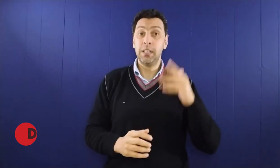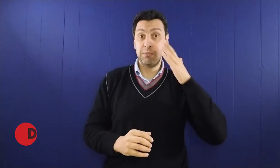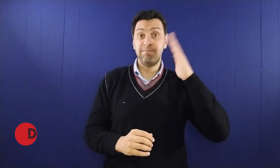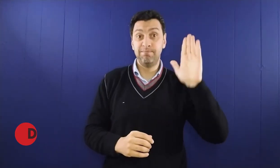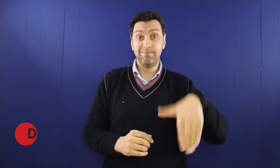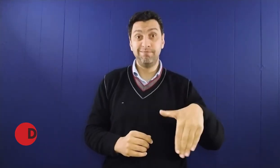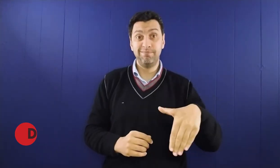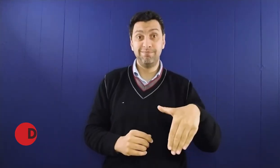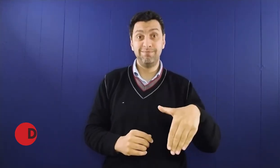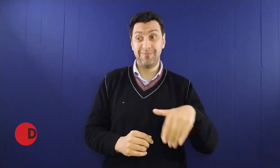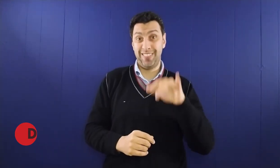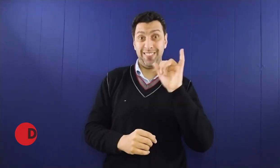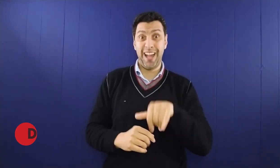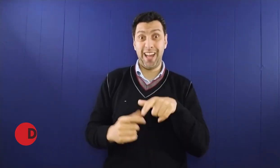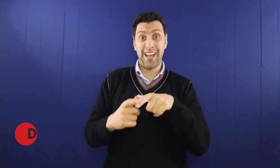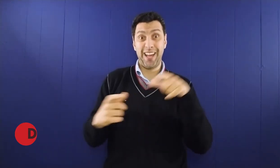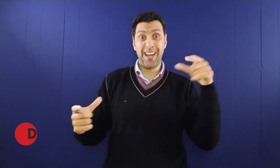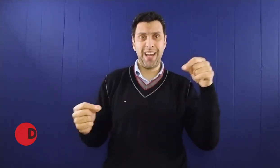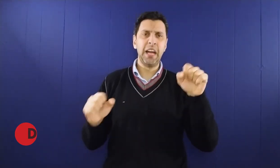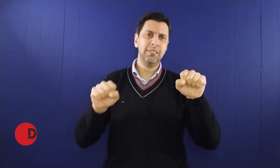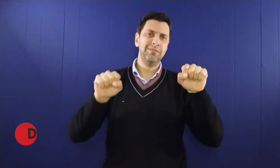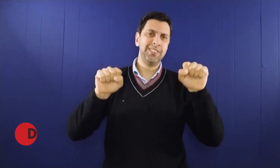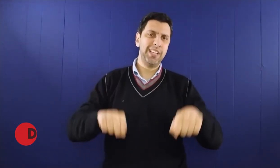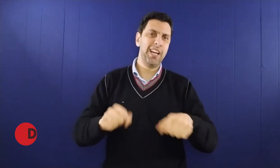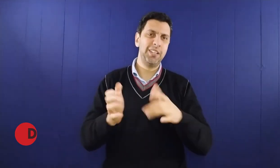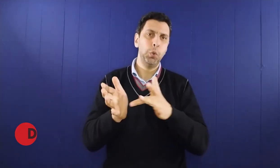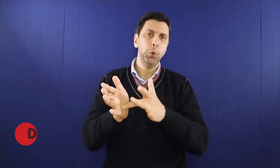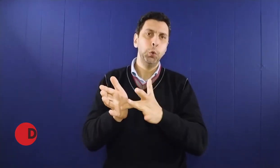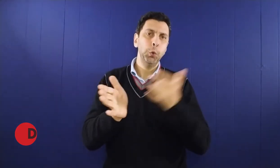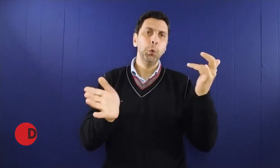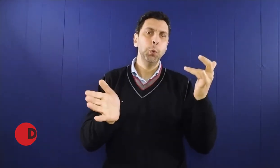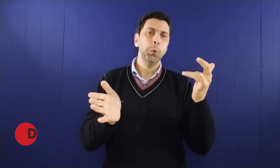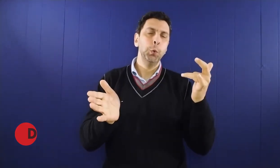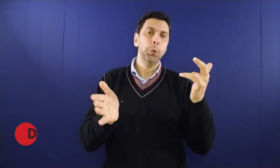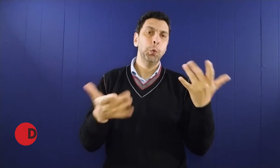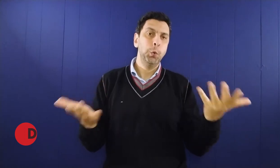[Wissam]: We know that these Visor cards could be exploited